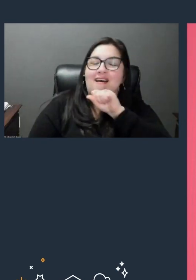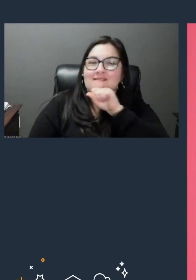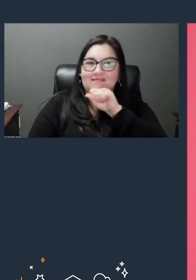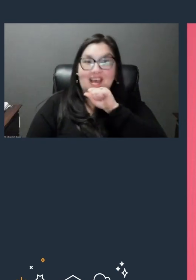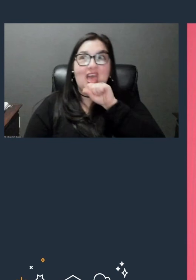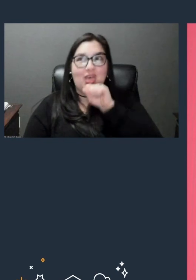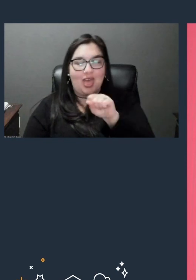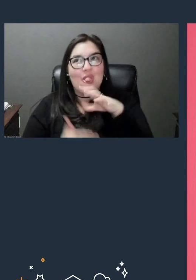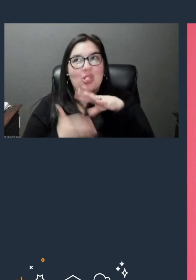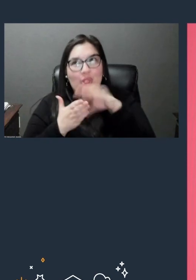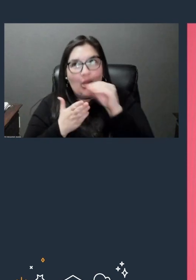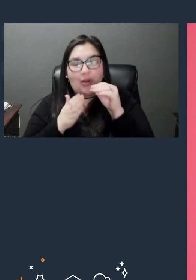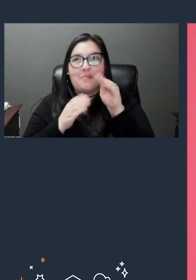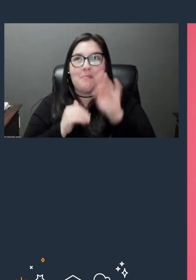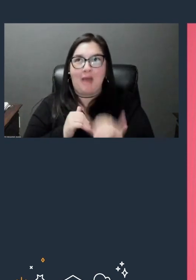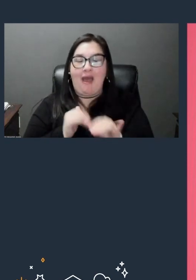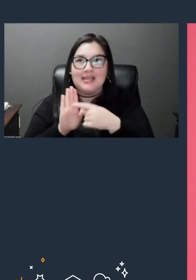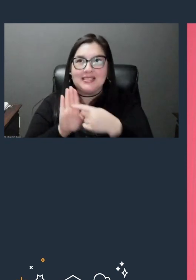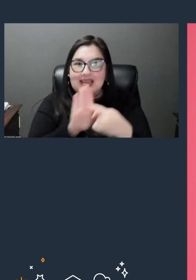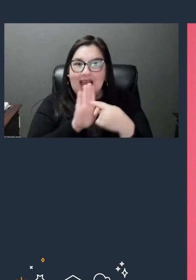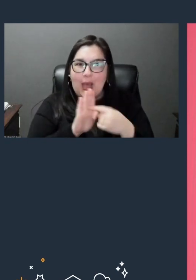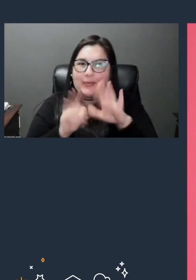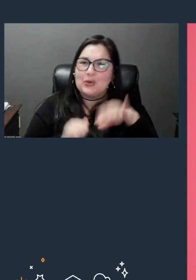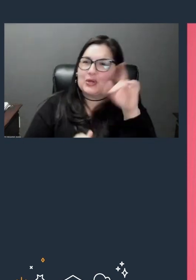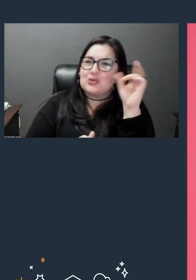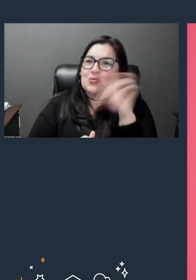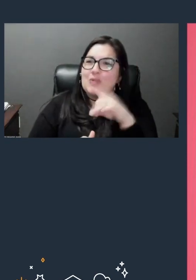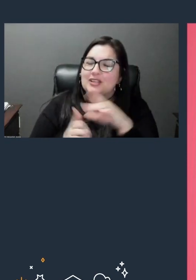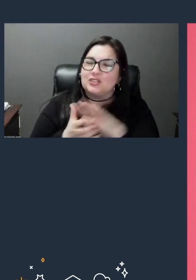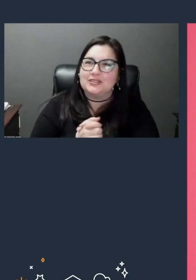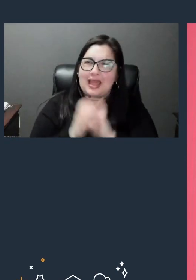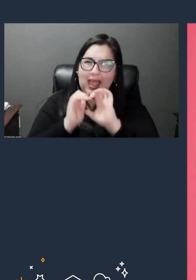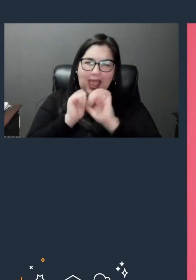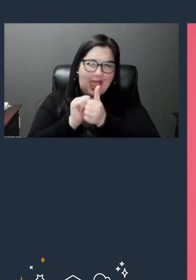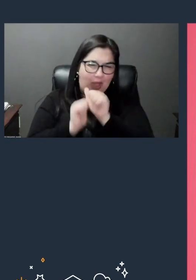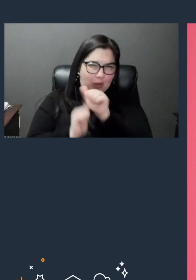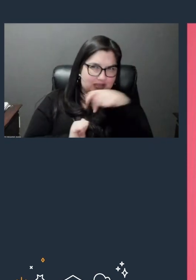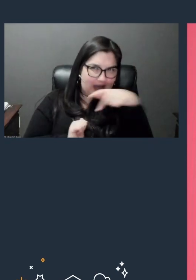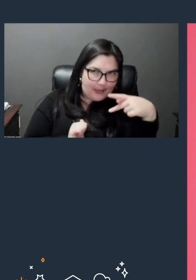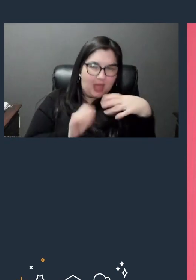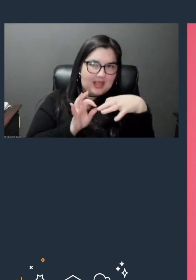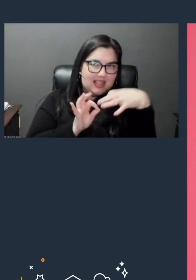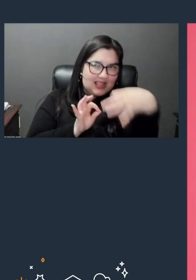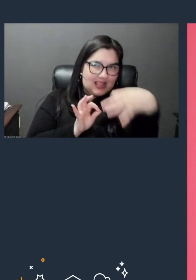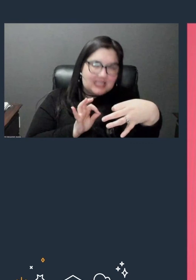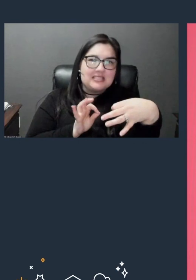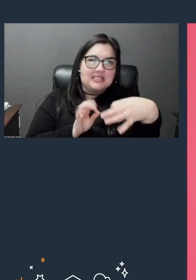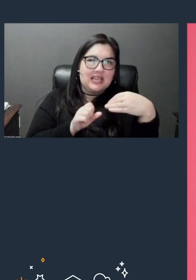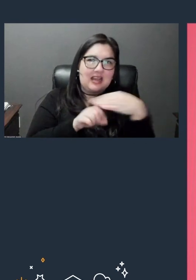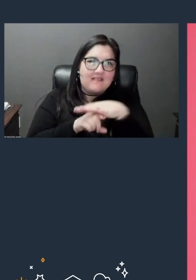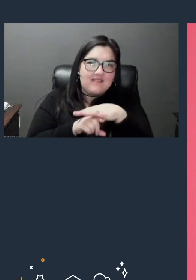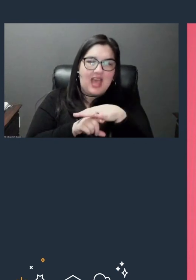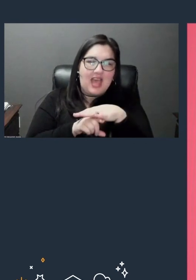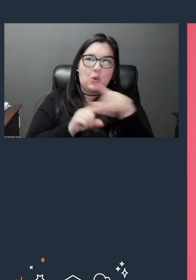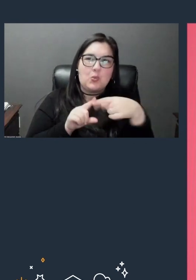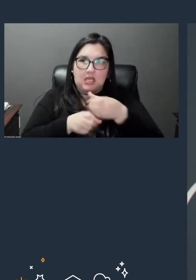I do have a question though. How is application latency affected when these modifications are happening in the GET request?